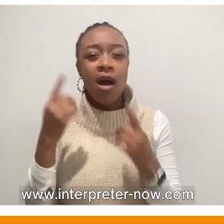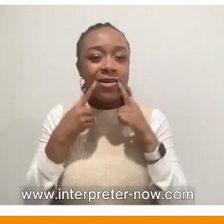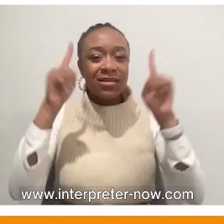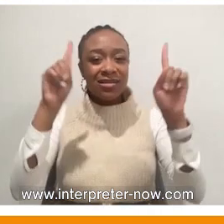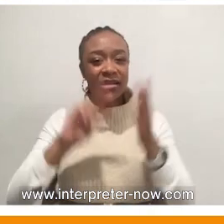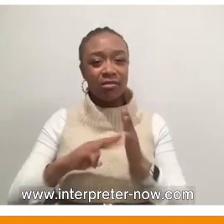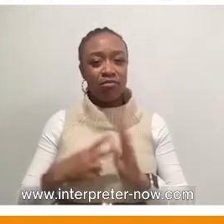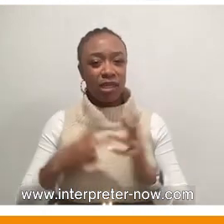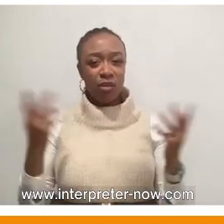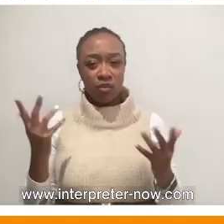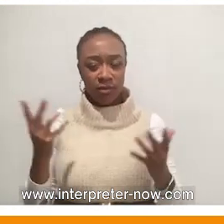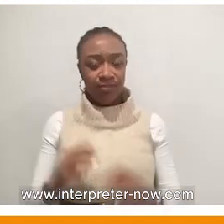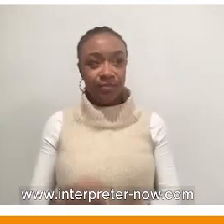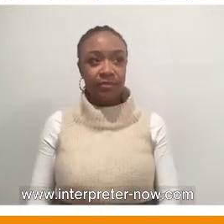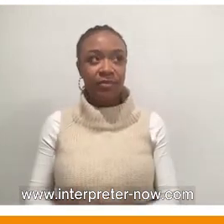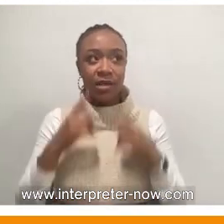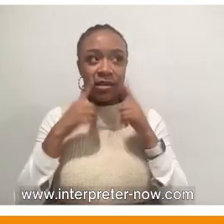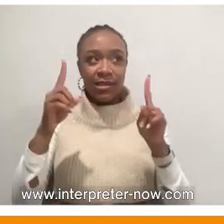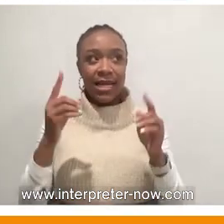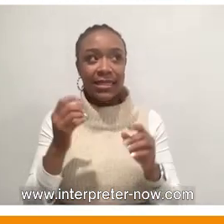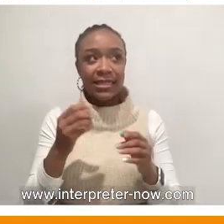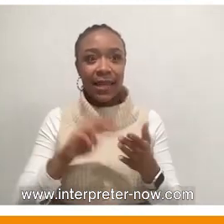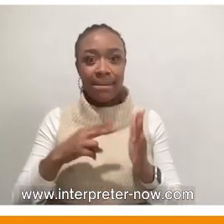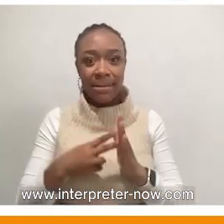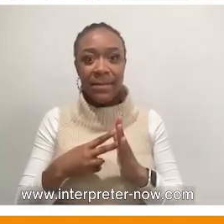Success means like, you get money; money for yourself and your family.